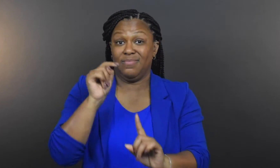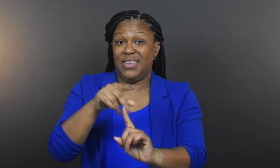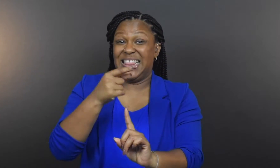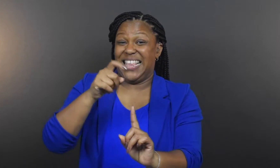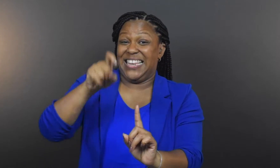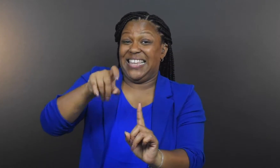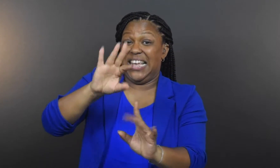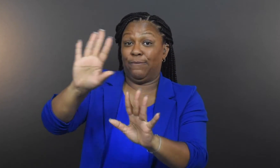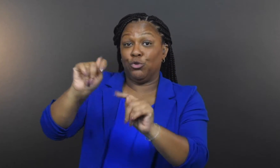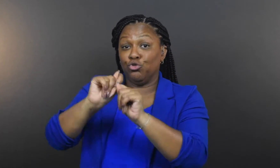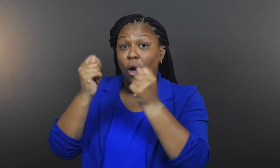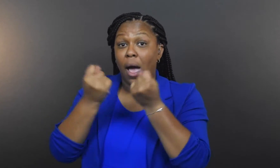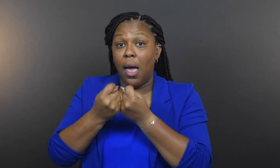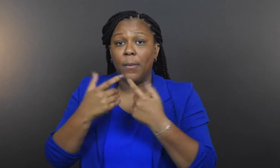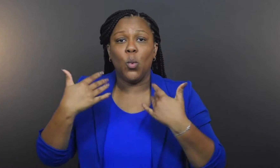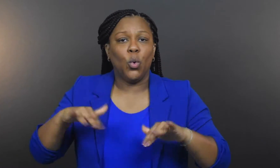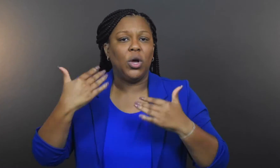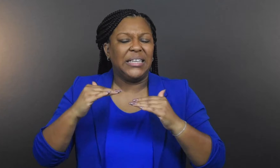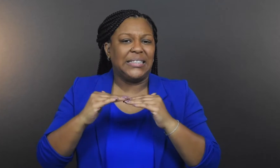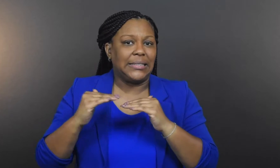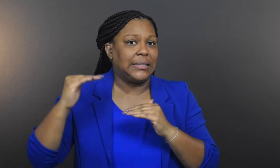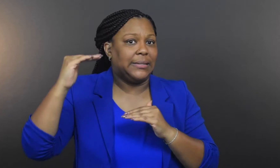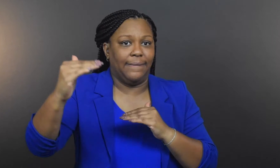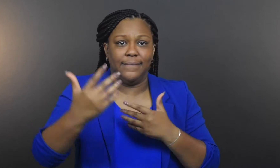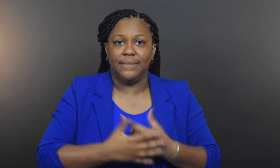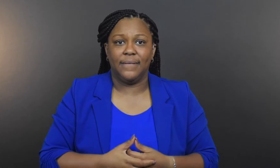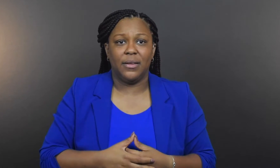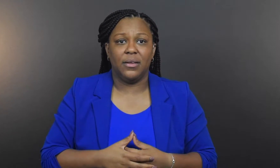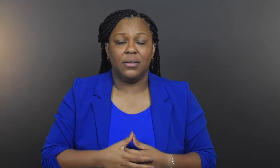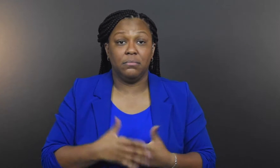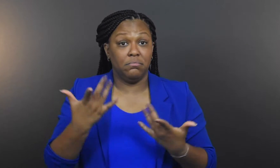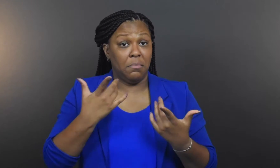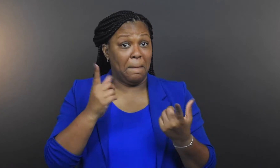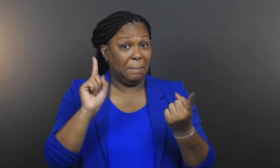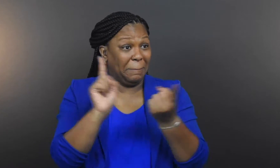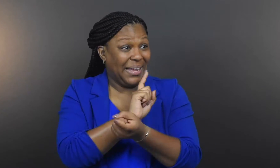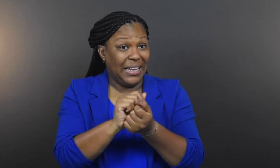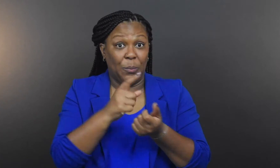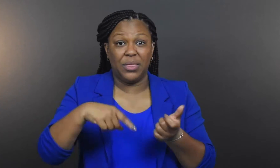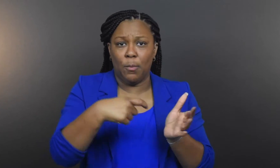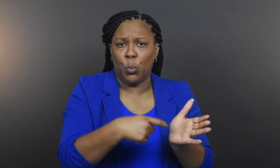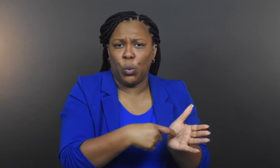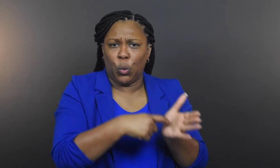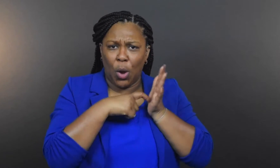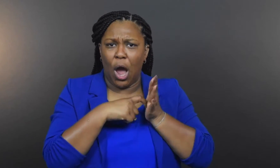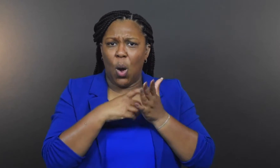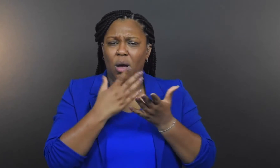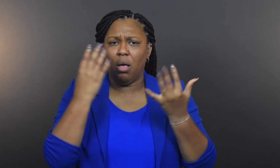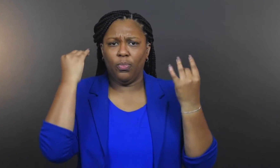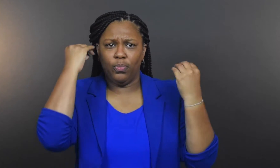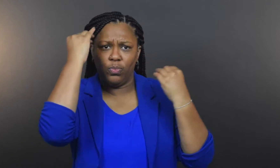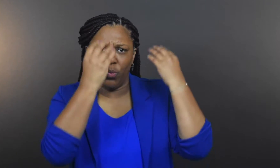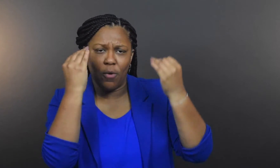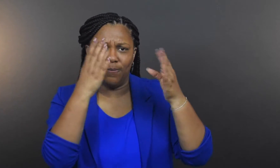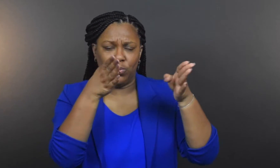The needs of the tribe were extensive, and meeting them required thoughtful planning